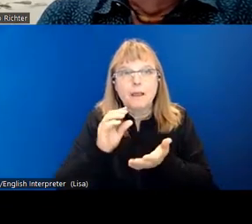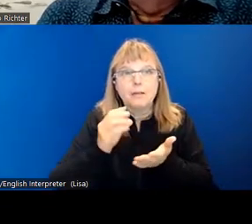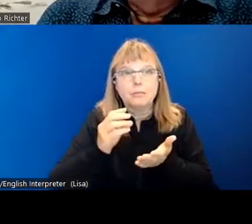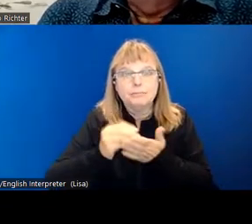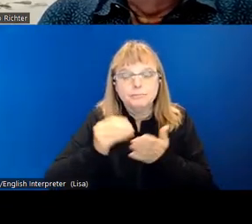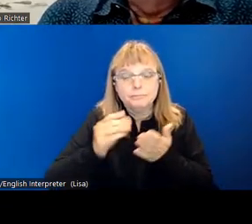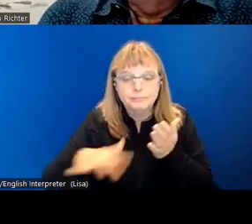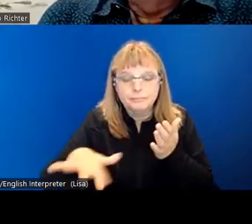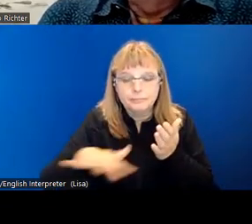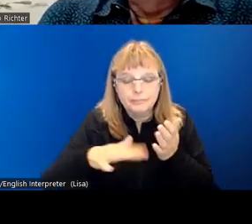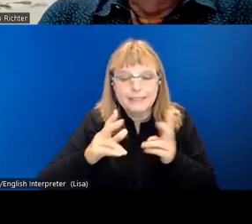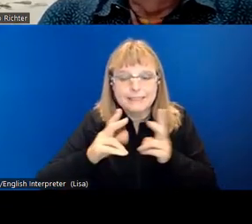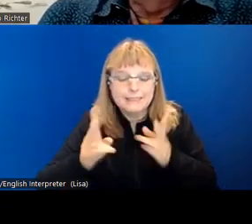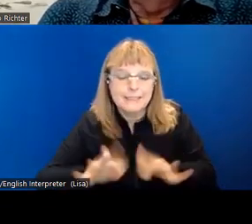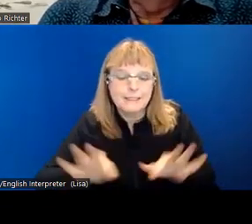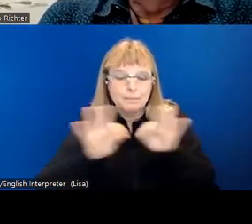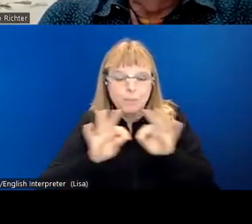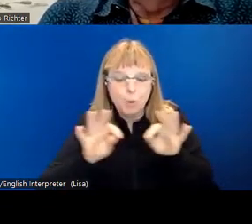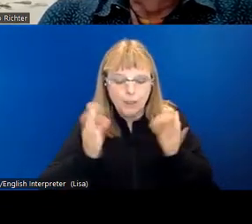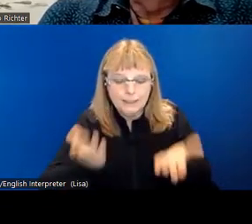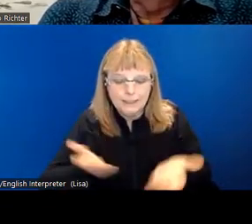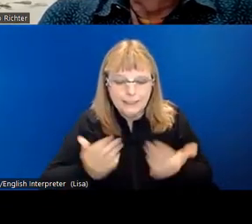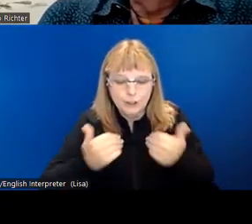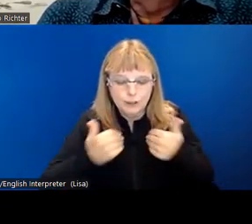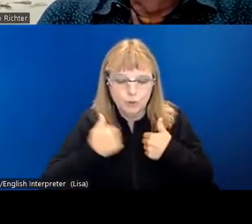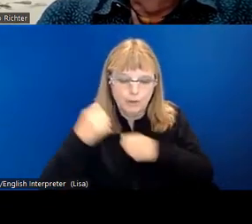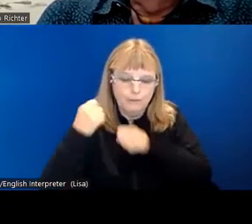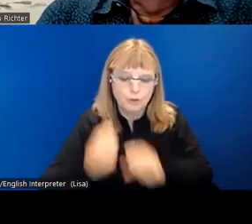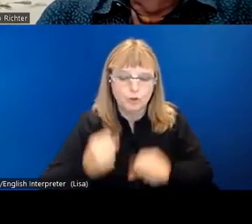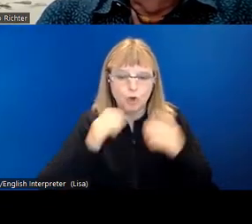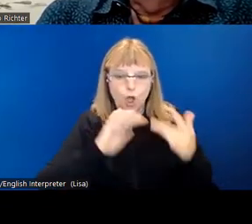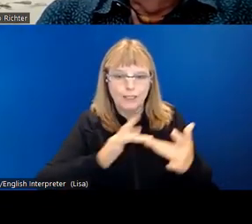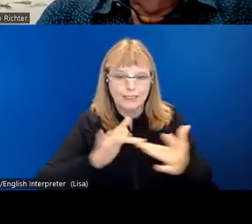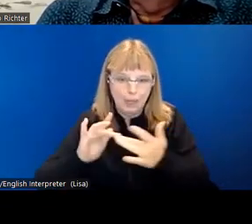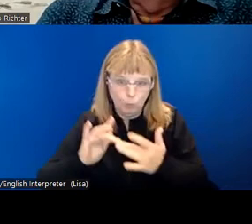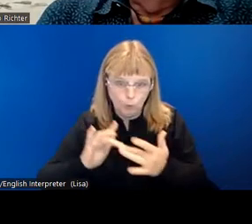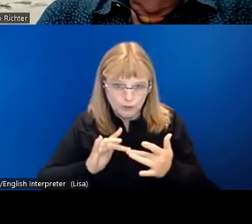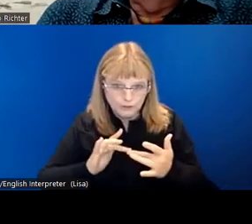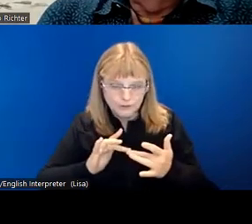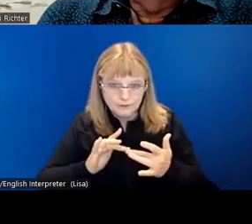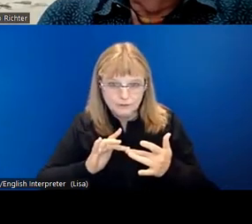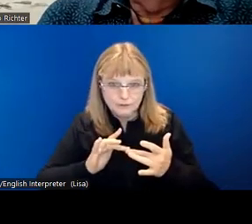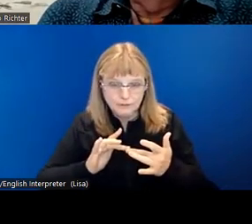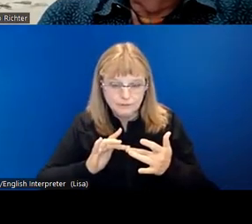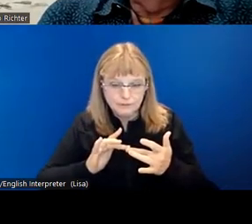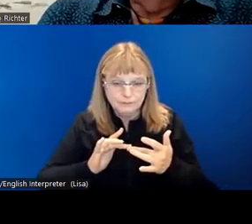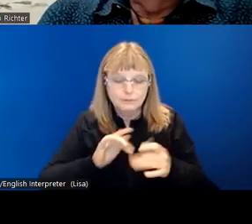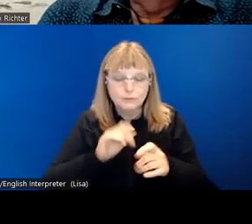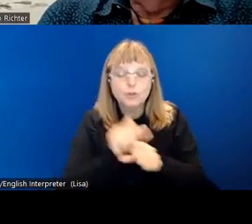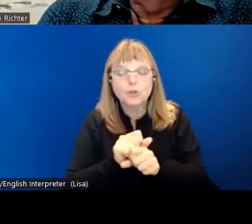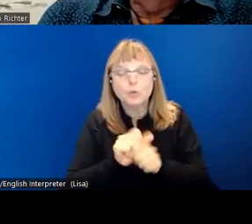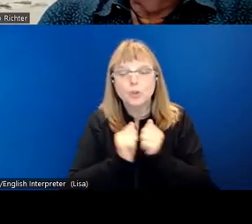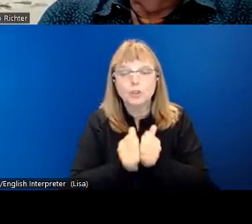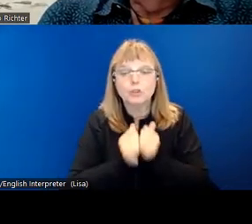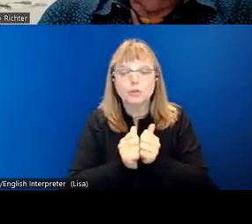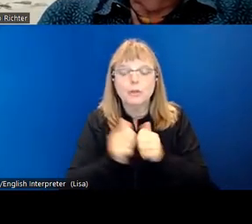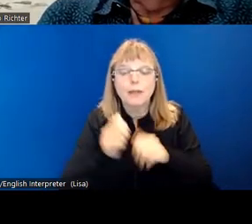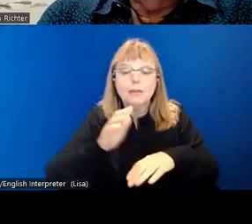it's important that we have really strong networks. So to work together on tours or places